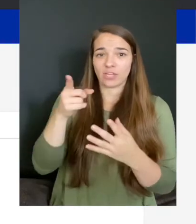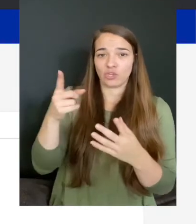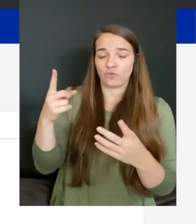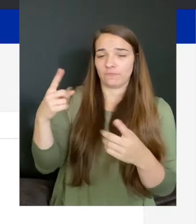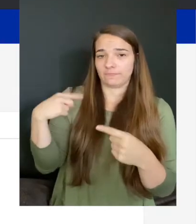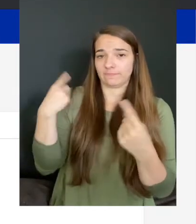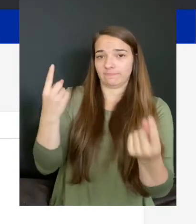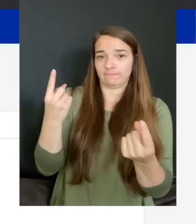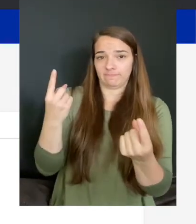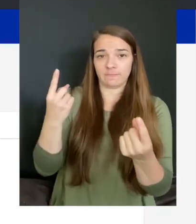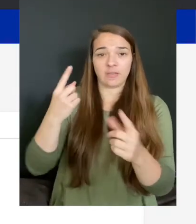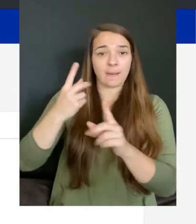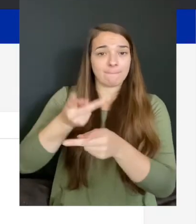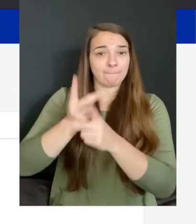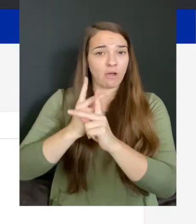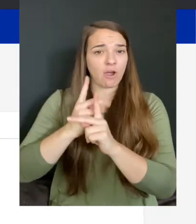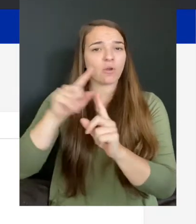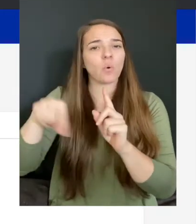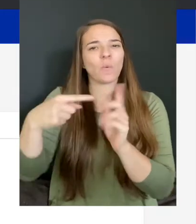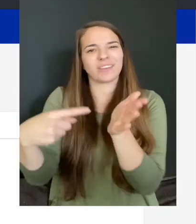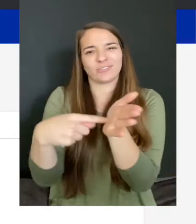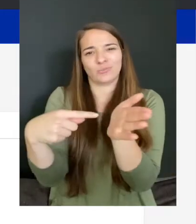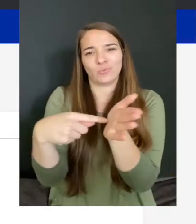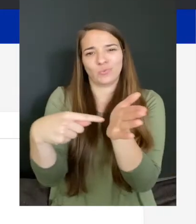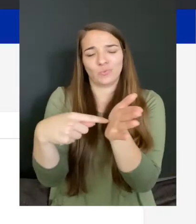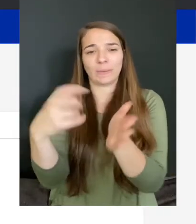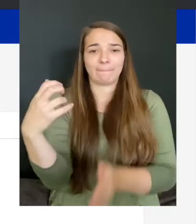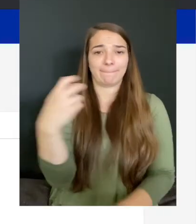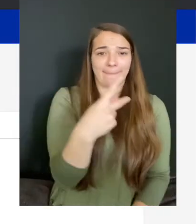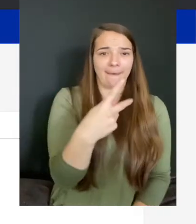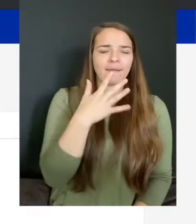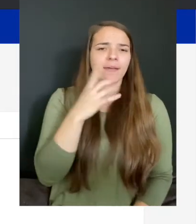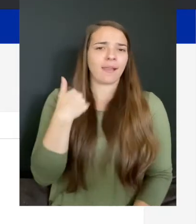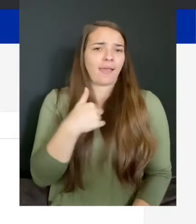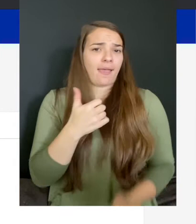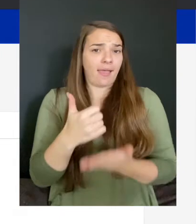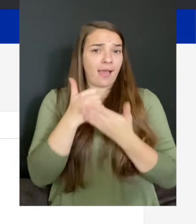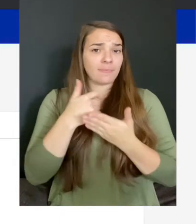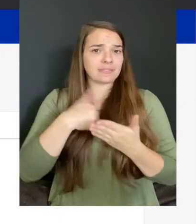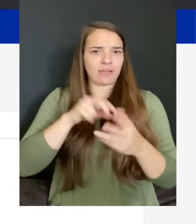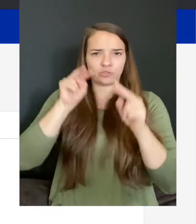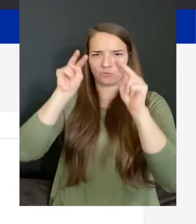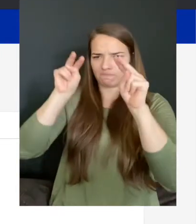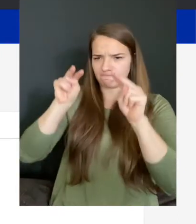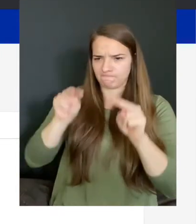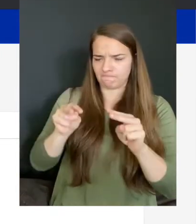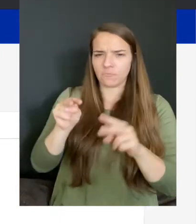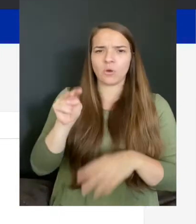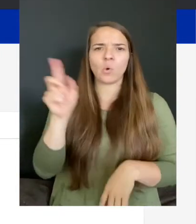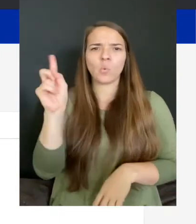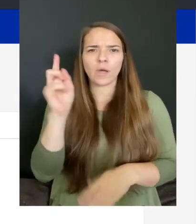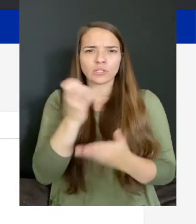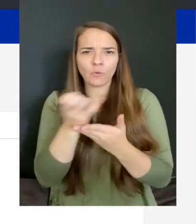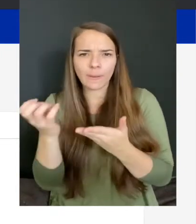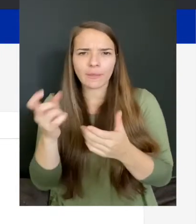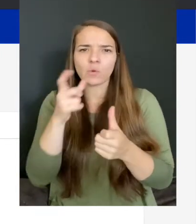it should be returned, and it just helps us keep track of which of our equipment is checked out and who it's checked out too.